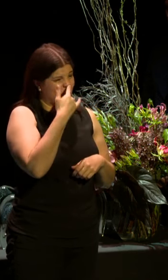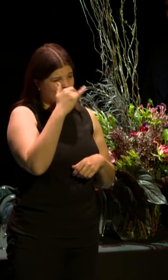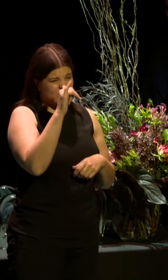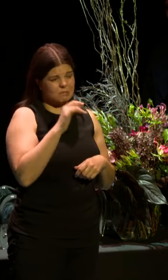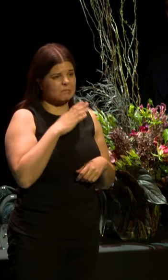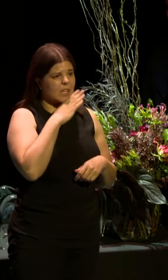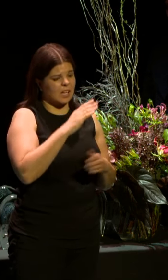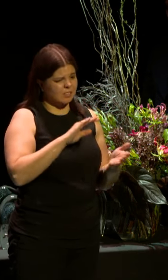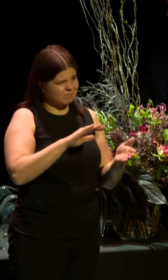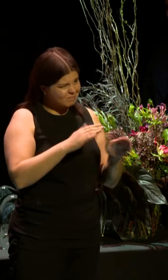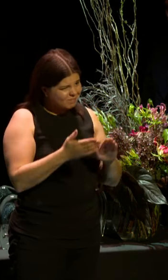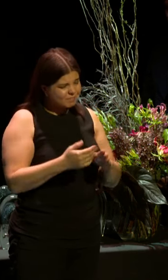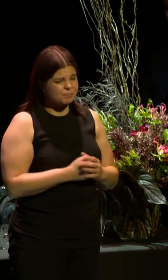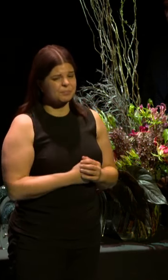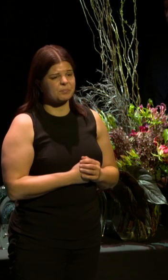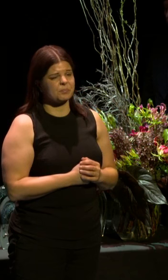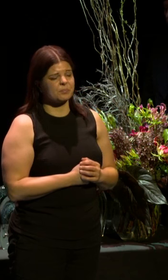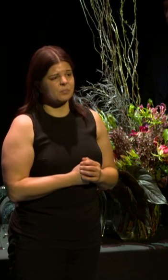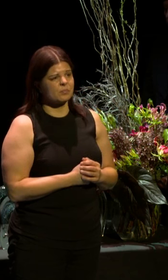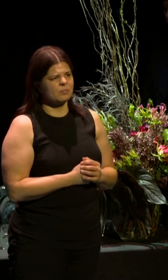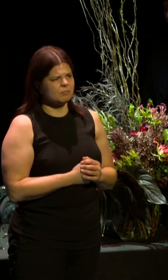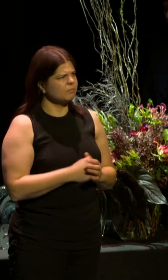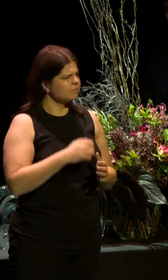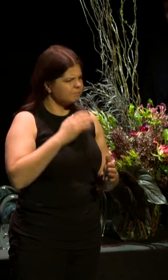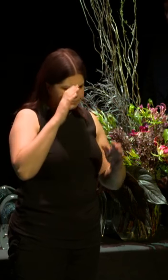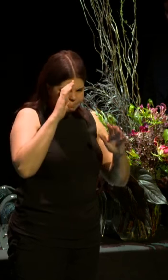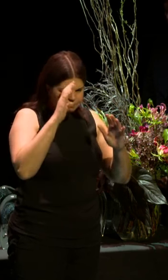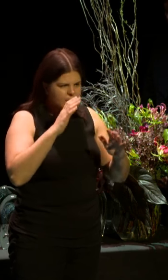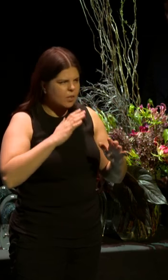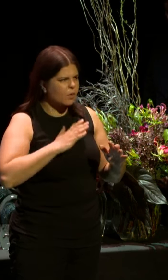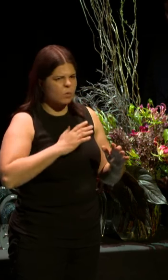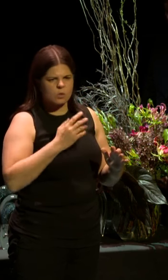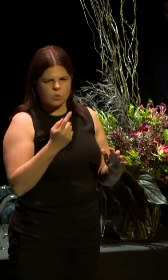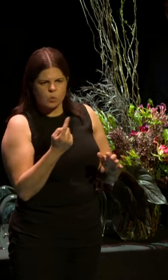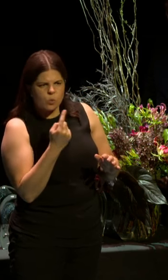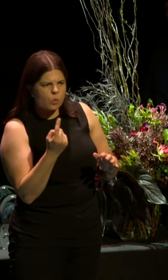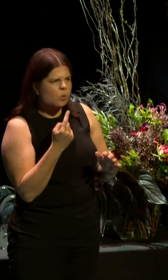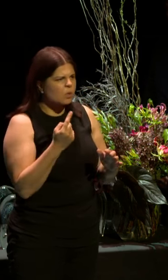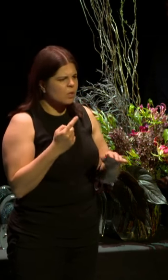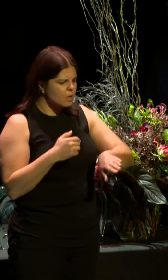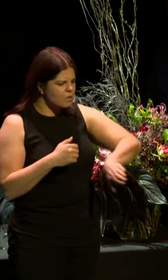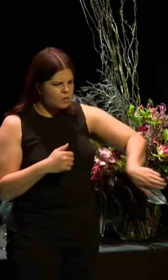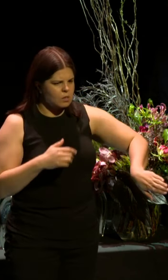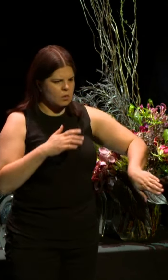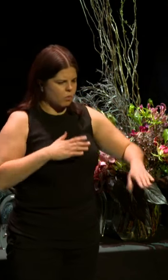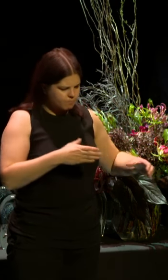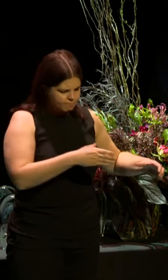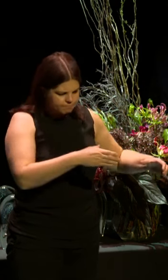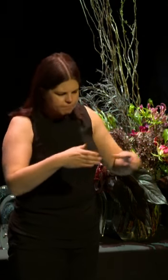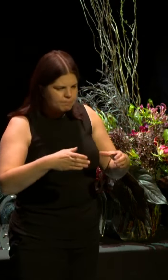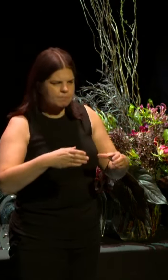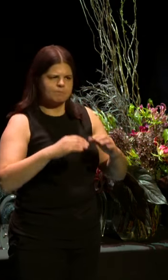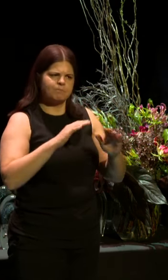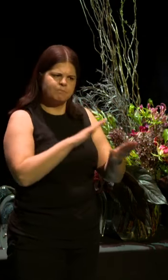His work was focused on justice for all and compassion for the marginalised. In 2020, the Australia Council Kirk Robson Award